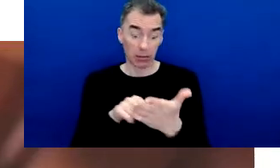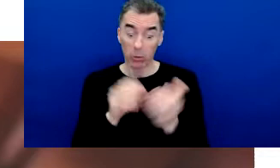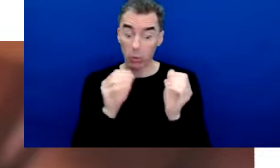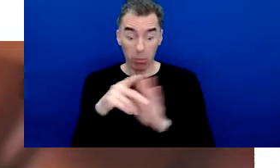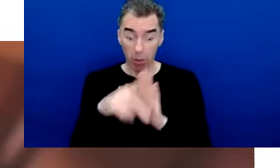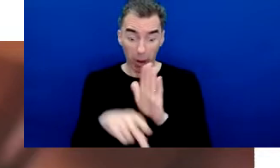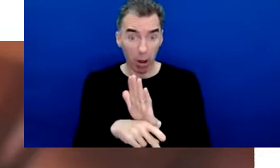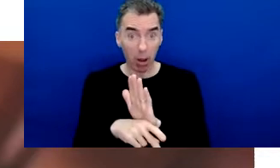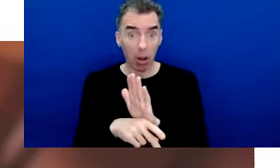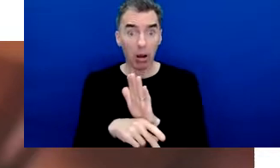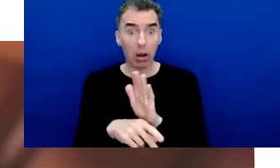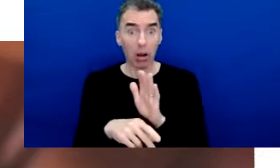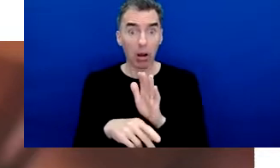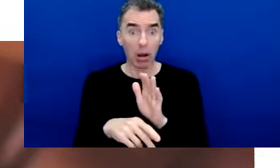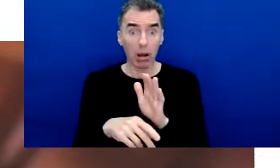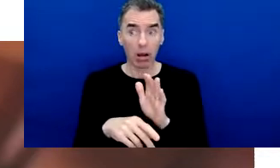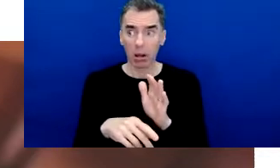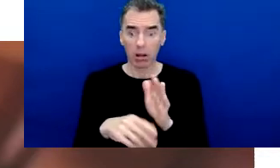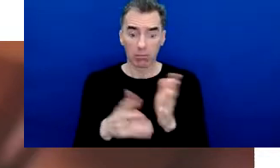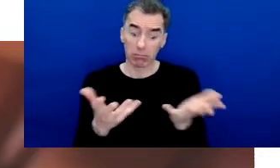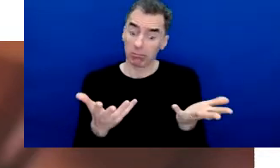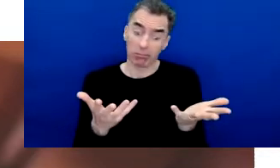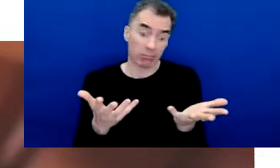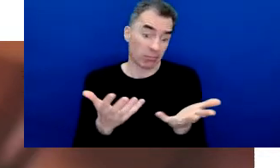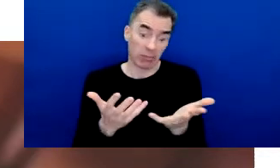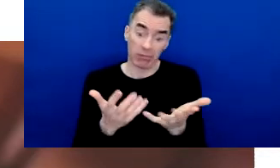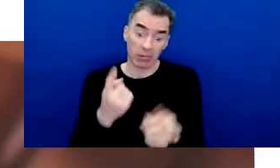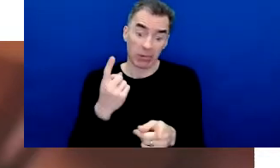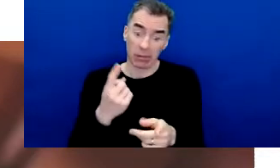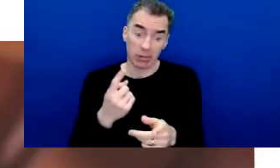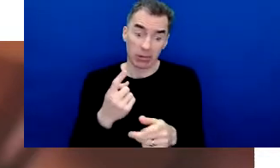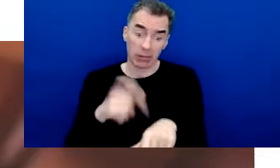they're going to end up in Sean's office or if it's inappropriate behavior with a group